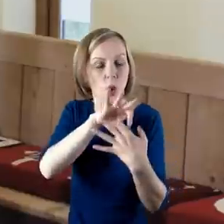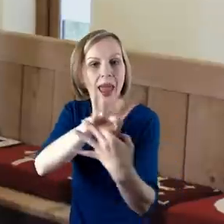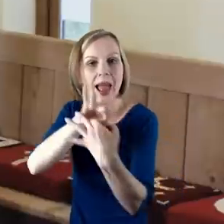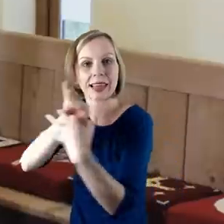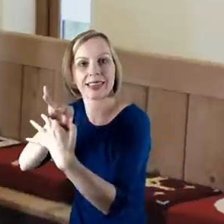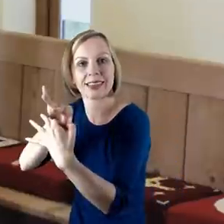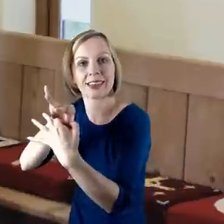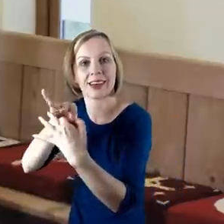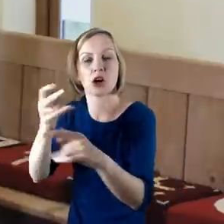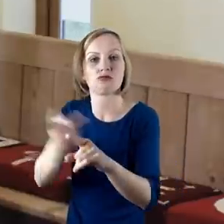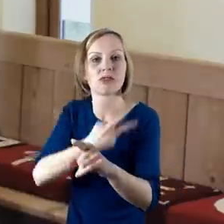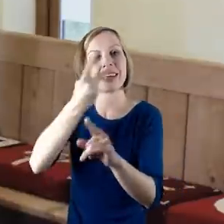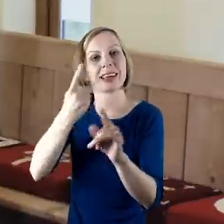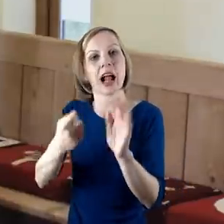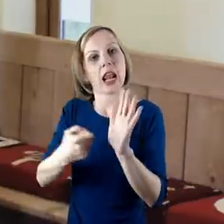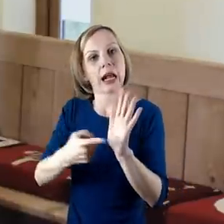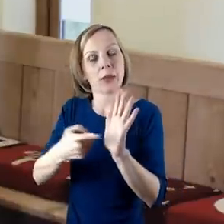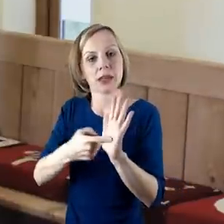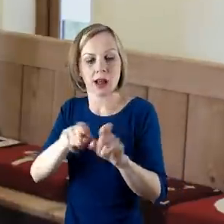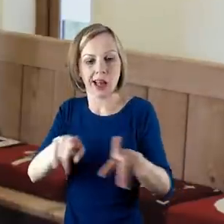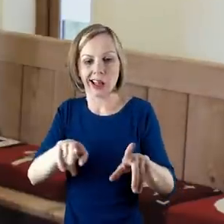is to reconnect like with like.